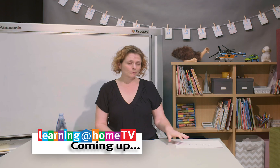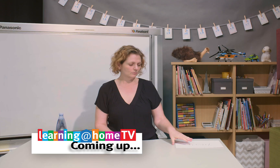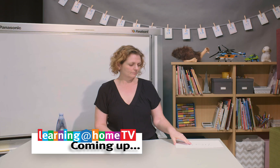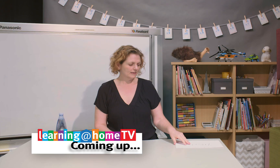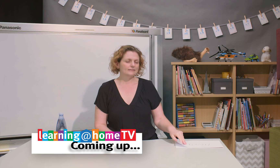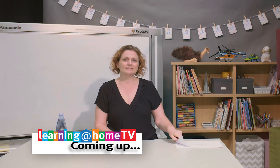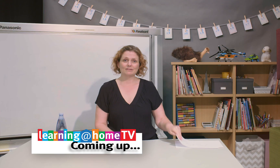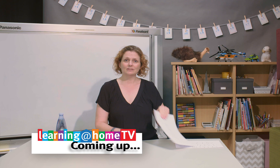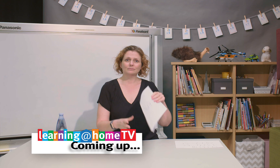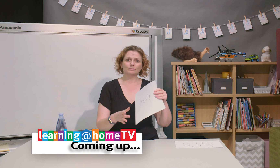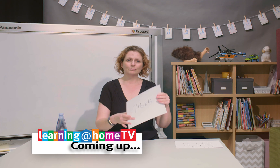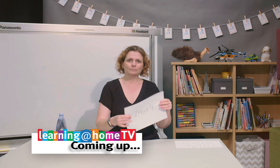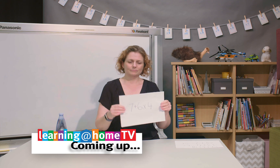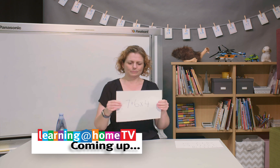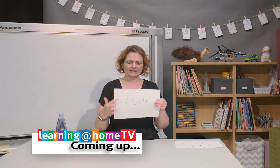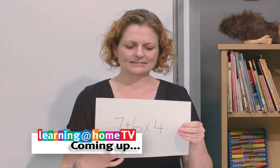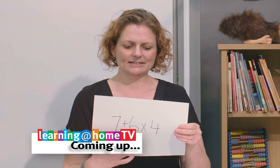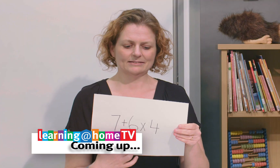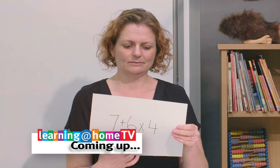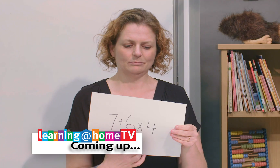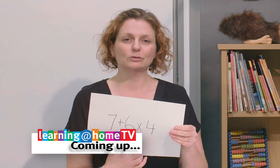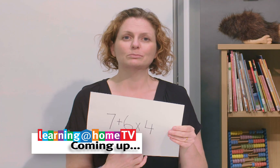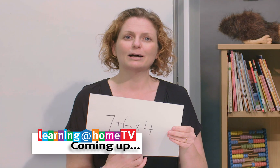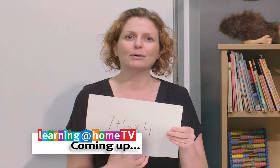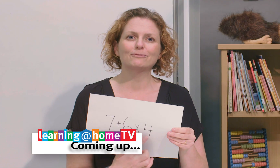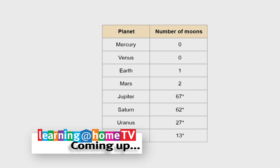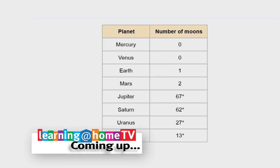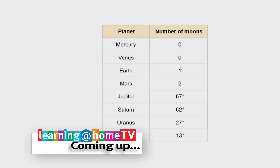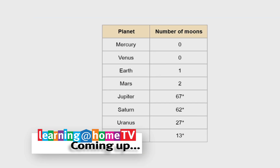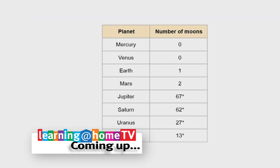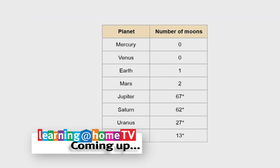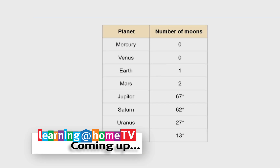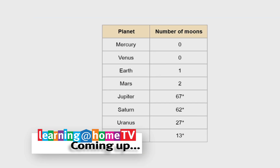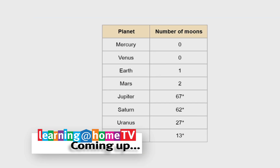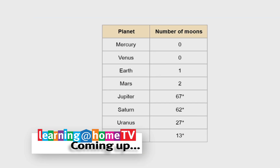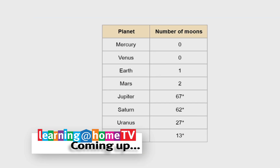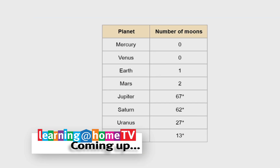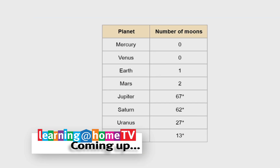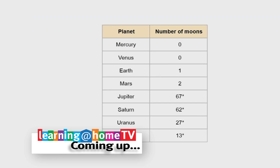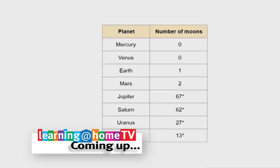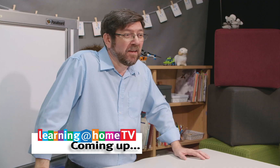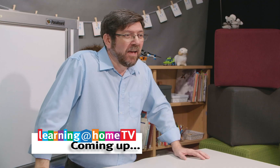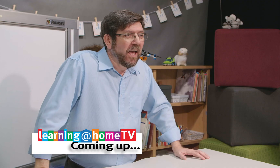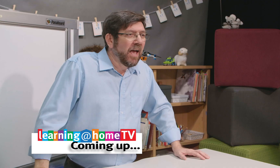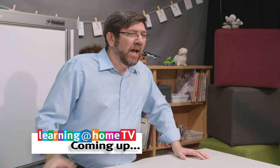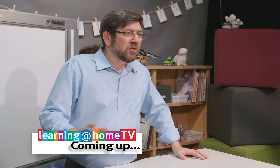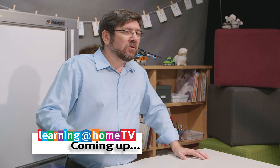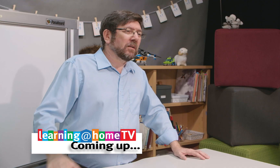Our mathematics subject is introducing order of operations, and in science, we'll explore the features of the moon,